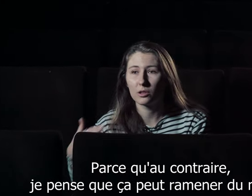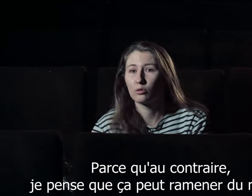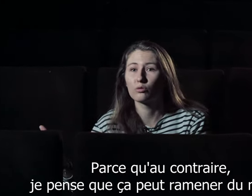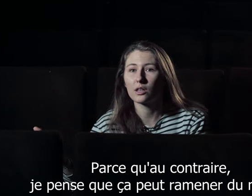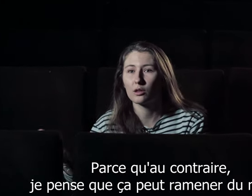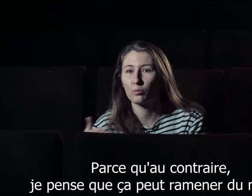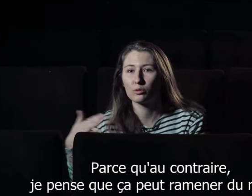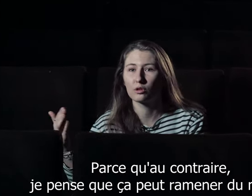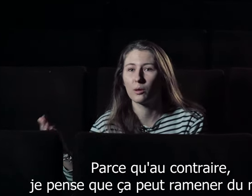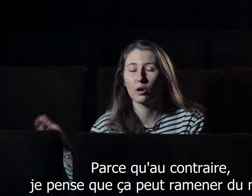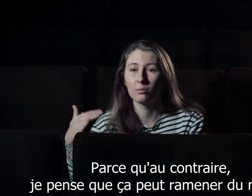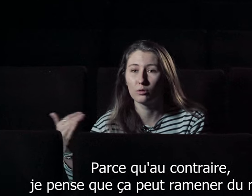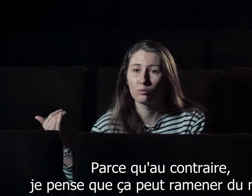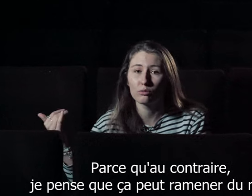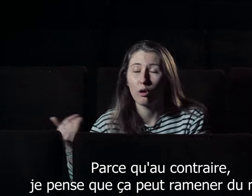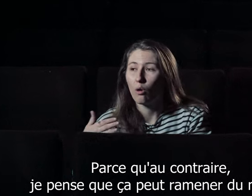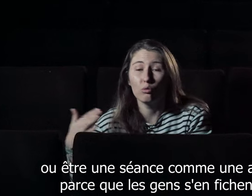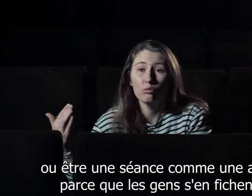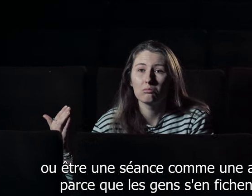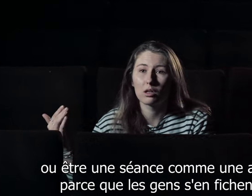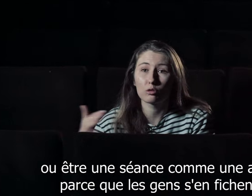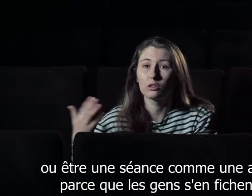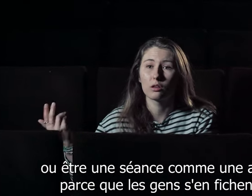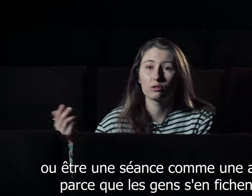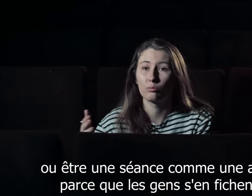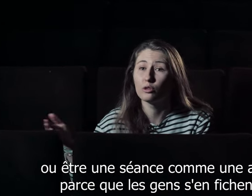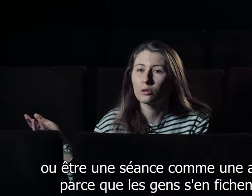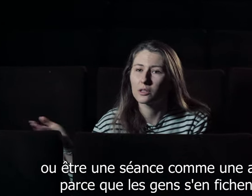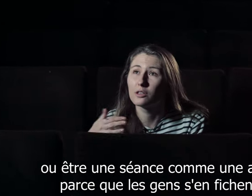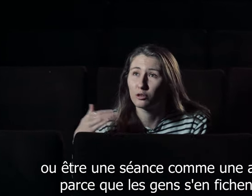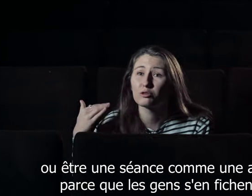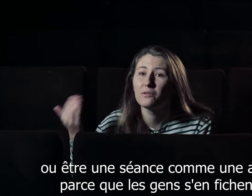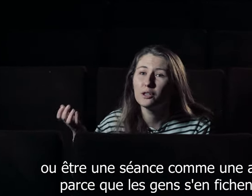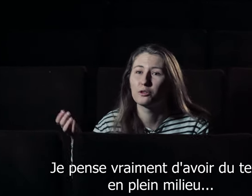Because on the contrary, I think it can bring people back or be a session like any other because people don't care.